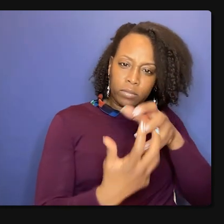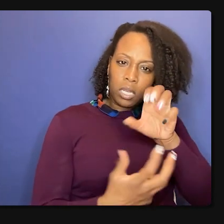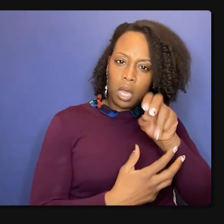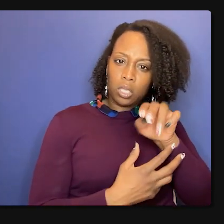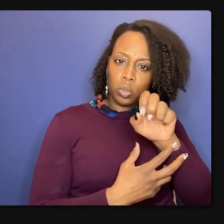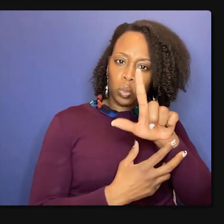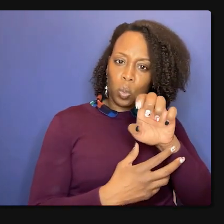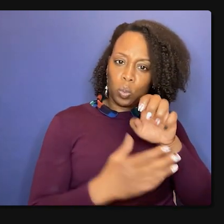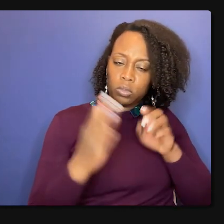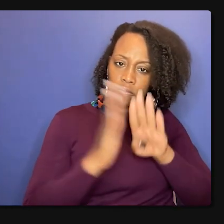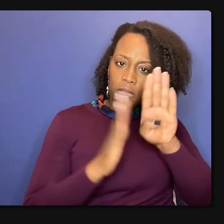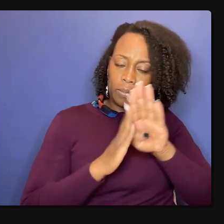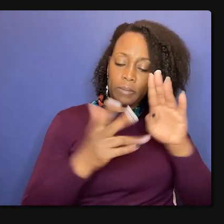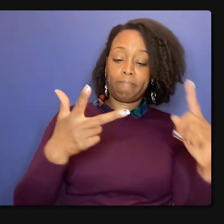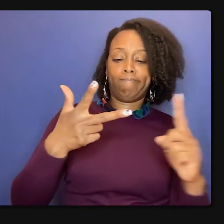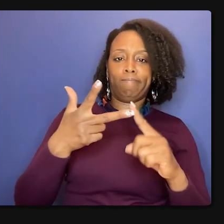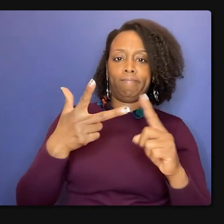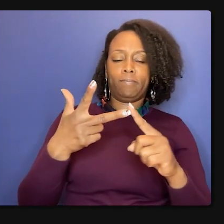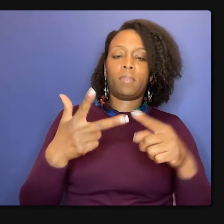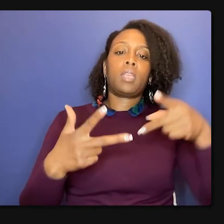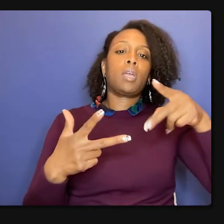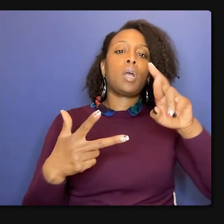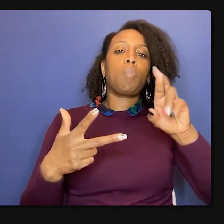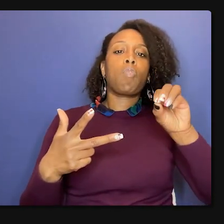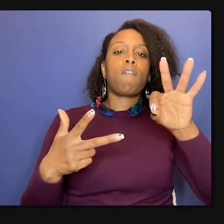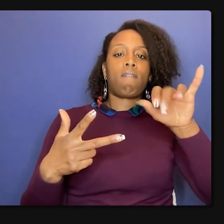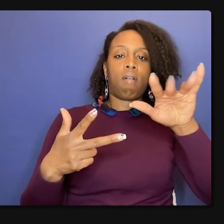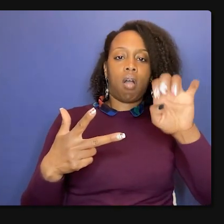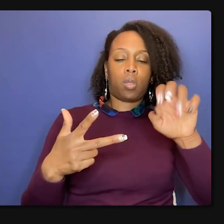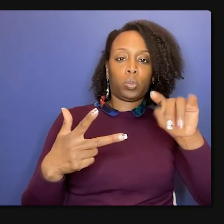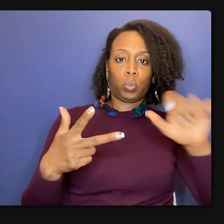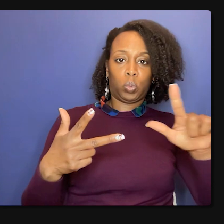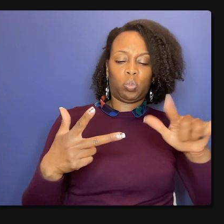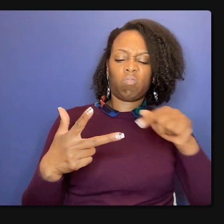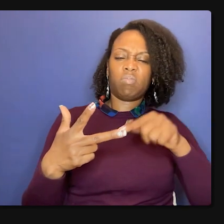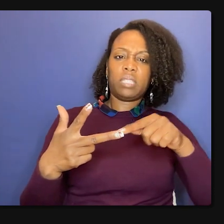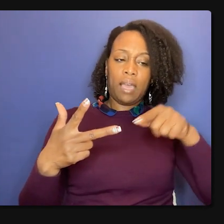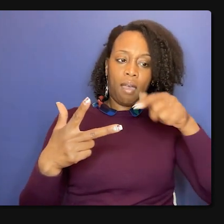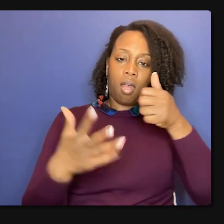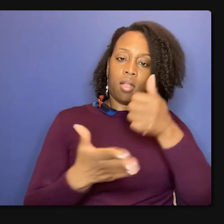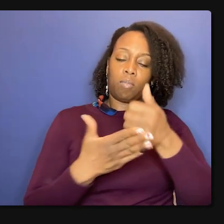And PIX is our profiling tool. PIX Captures allow you to diagnose performance issues